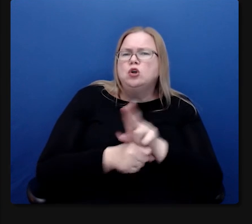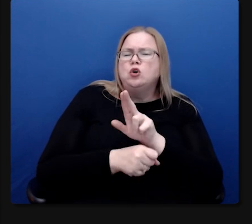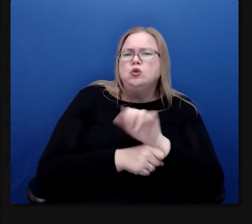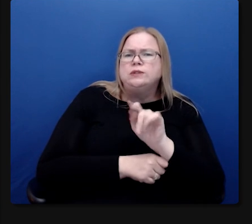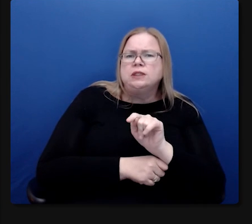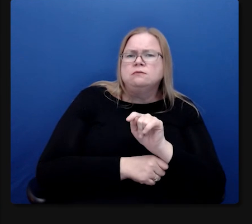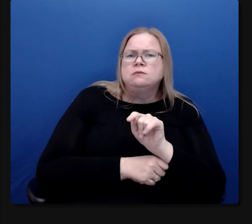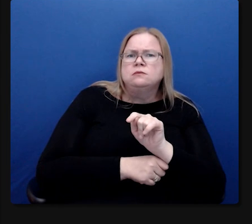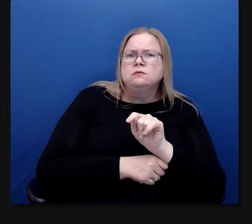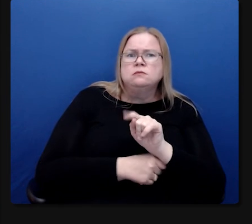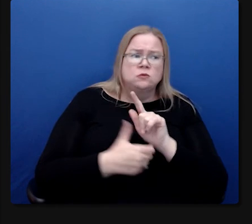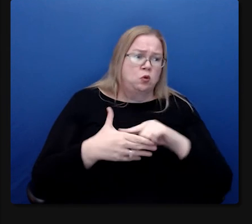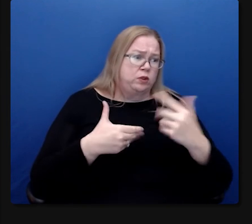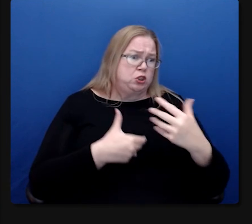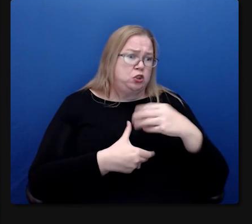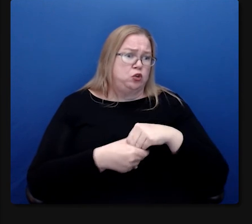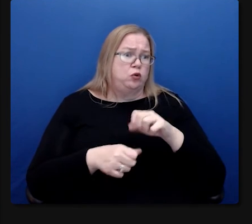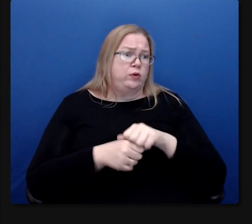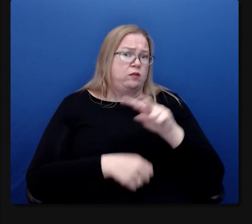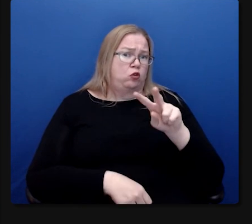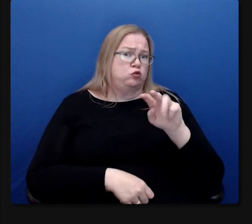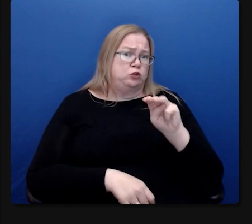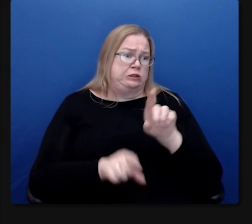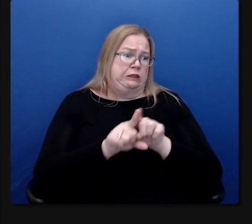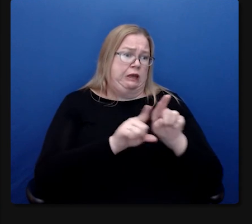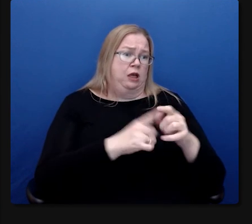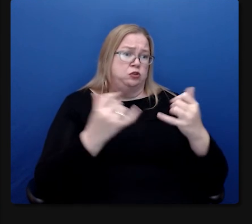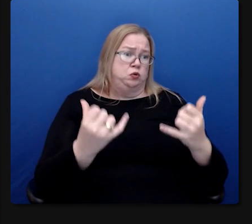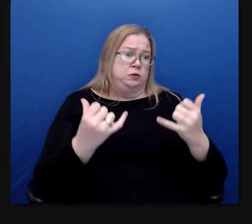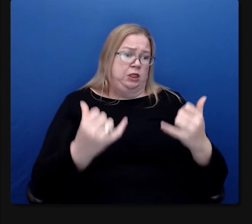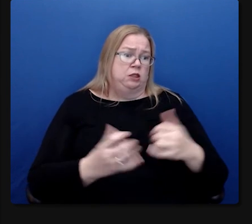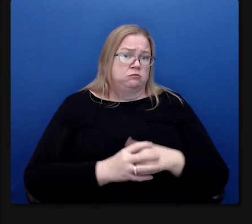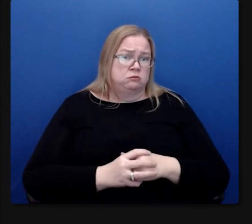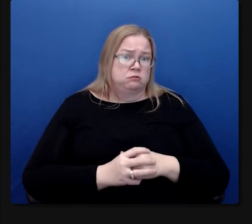Who should use it. What's included in the Virtual Machine as it is today.